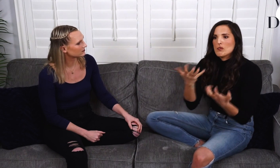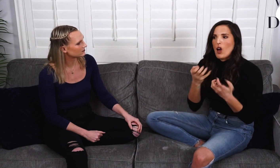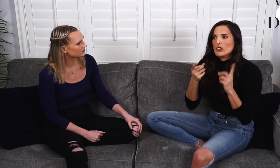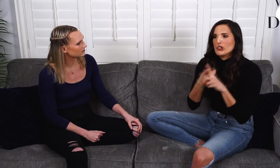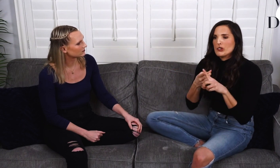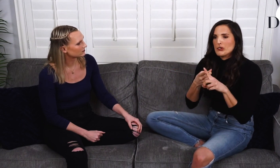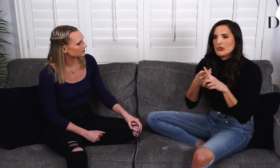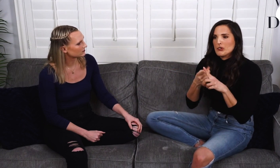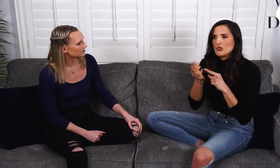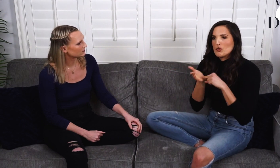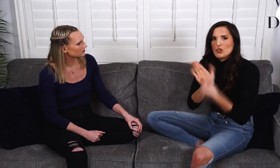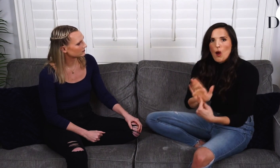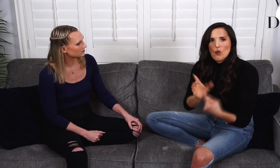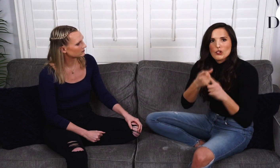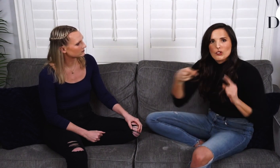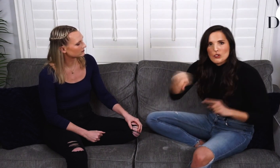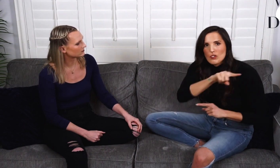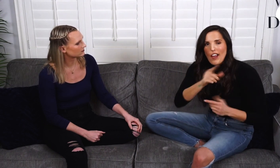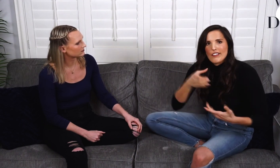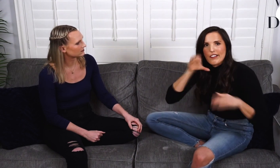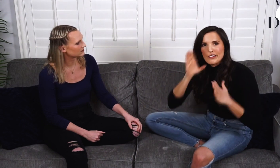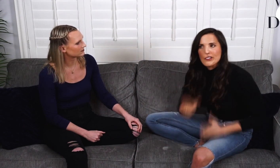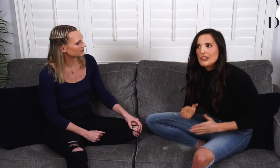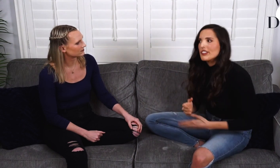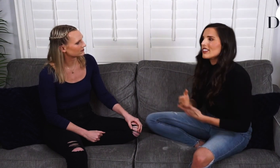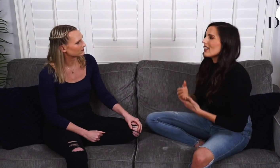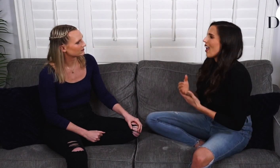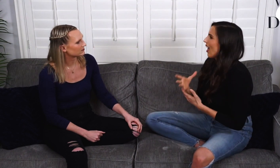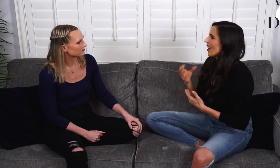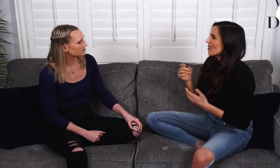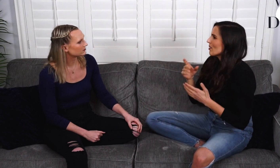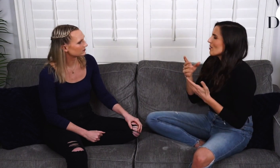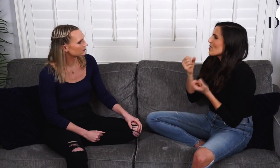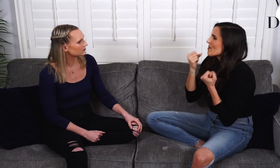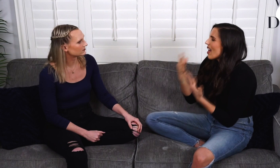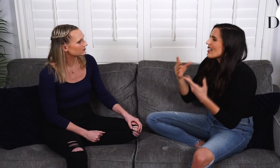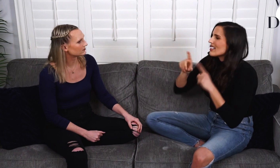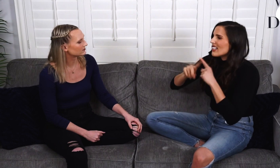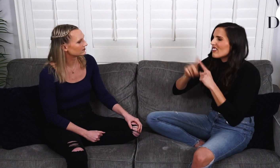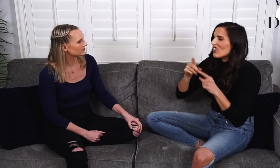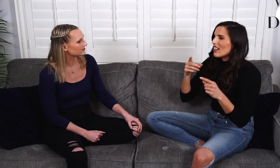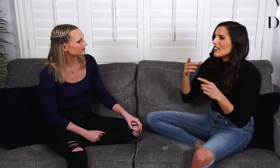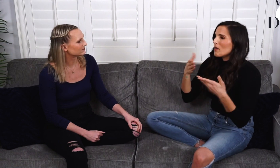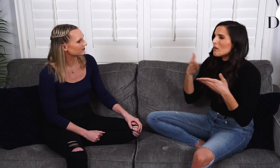topics and what we want to show to our listeners? I mean, there's so many different things. We